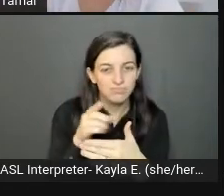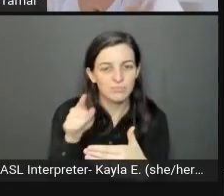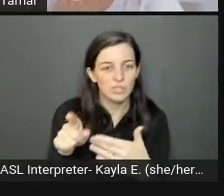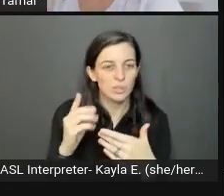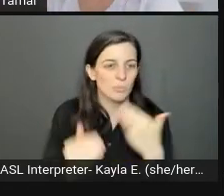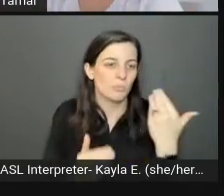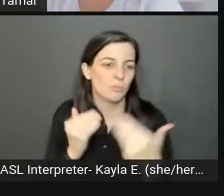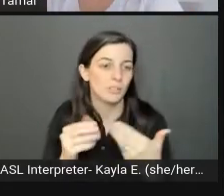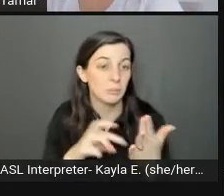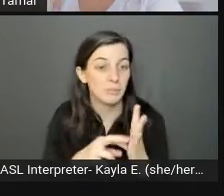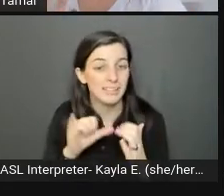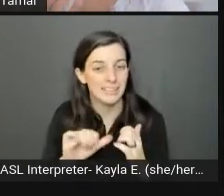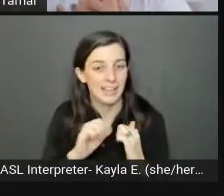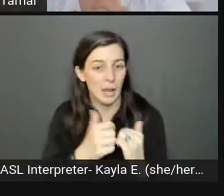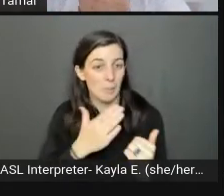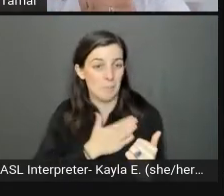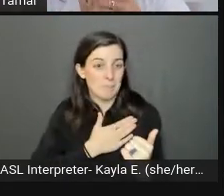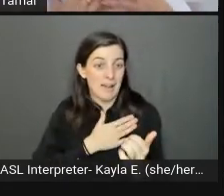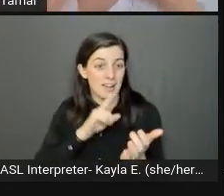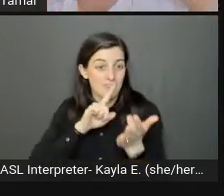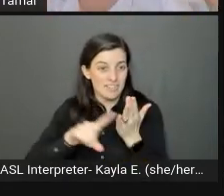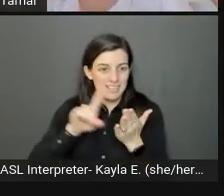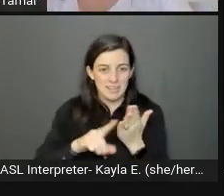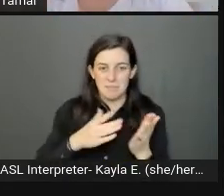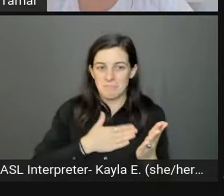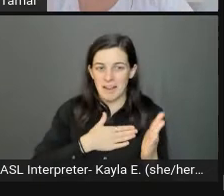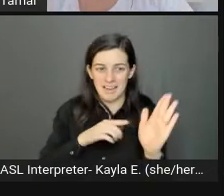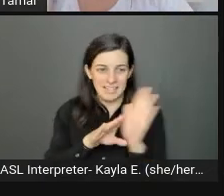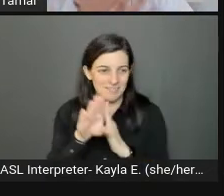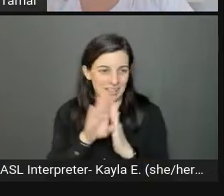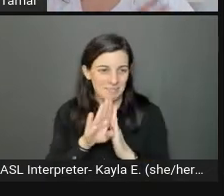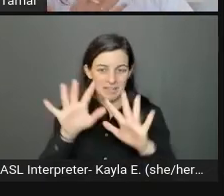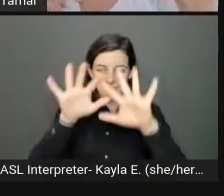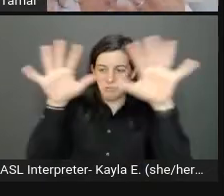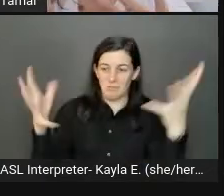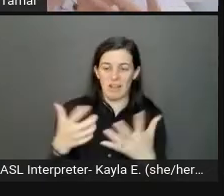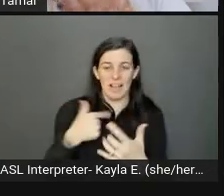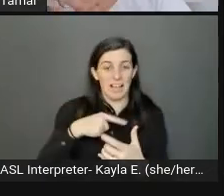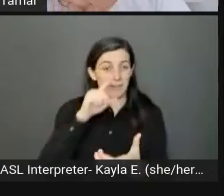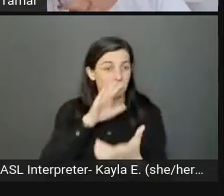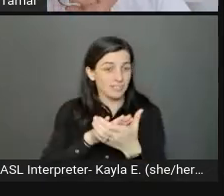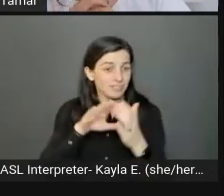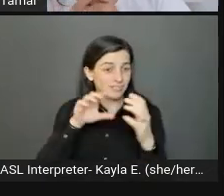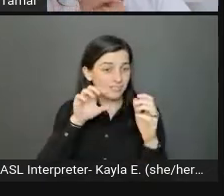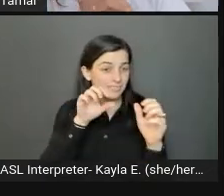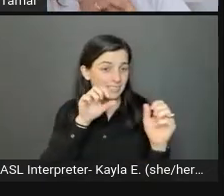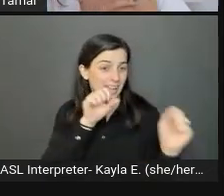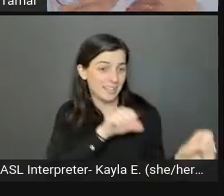This is part of my research and development. Like I said, I believe accessibility is usability for people with disabilities.